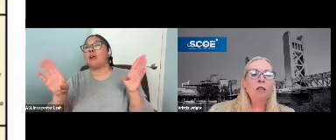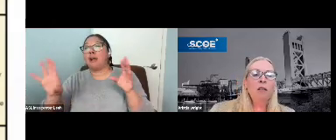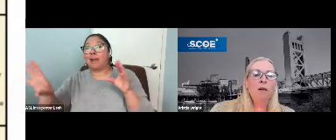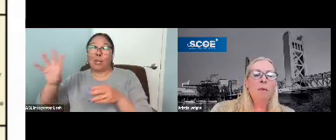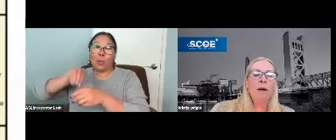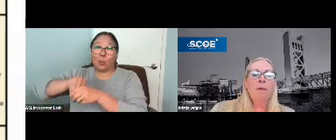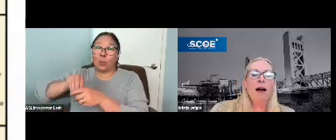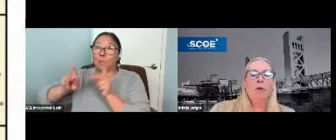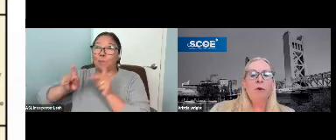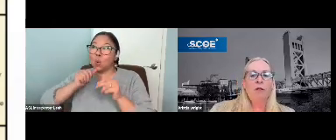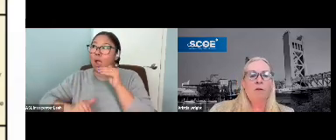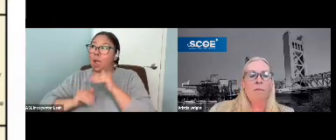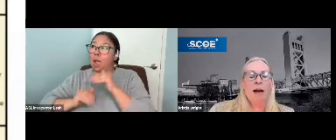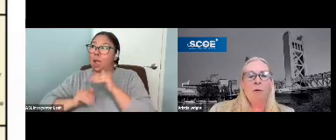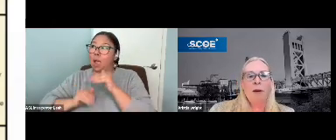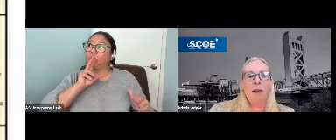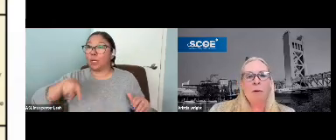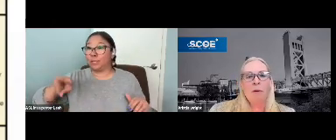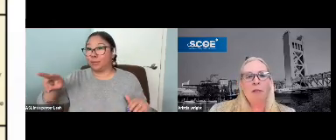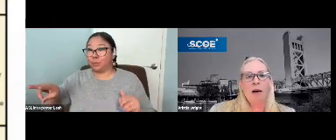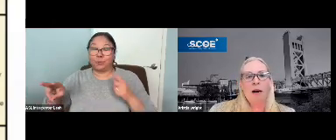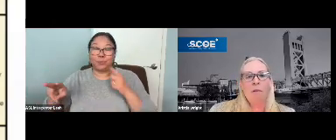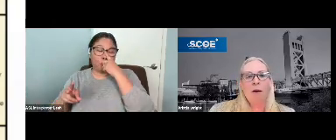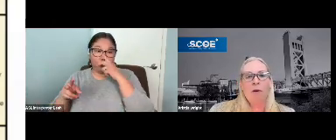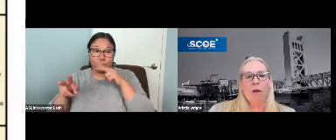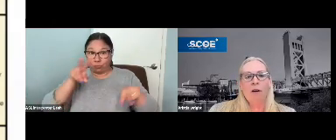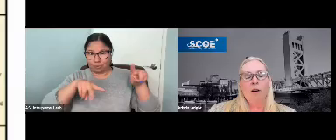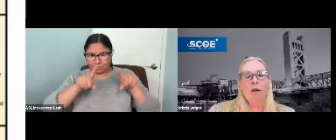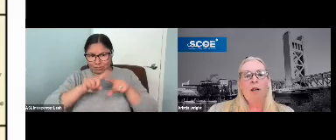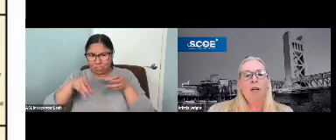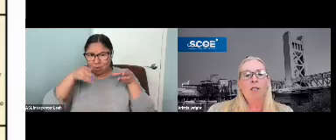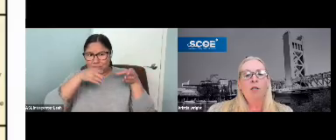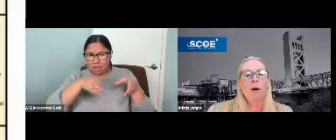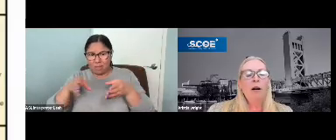let's look a little bit about those different pathways that we were talking about earlier. So,